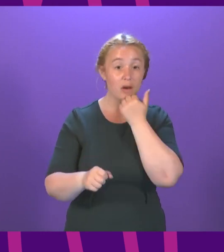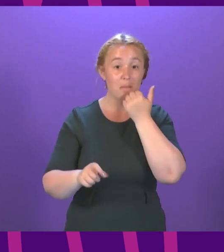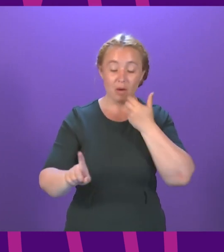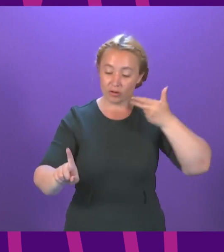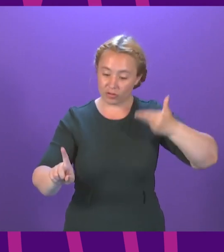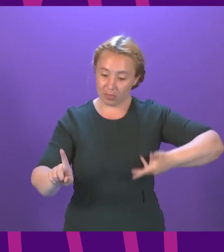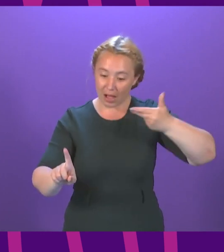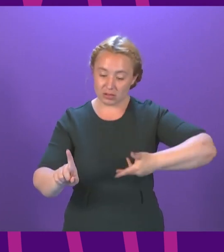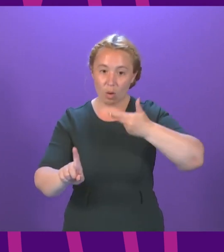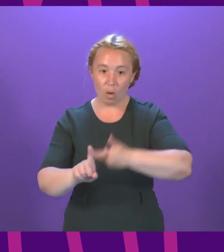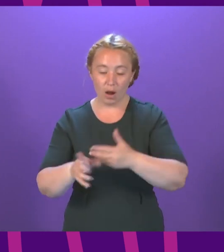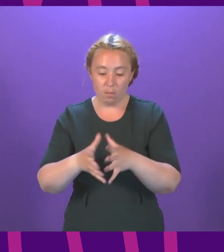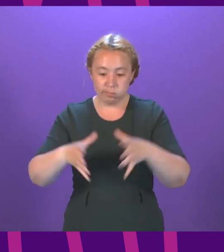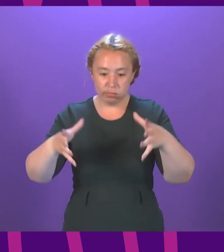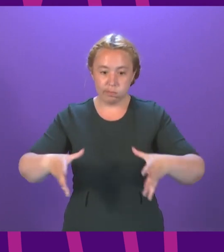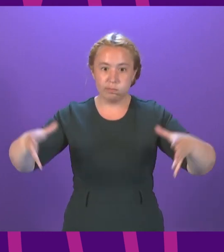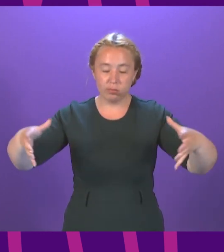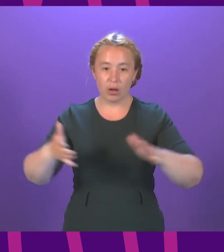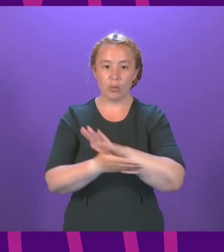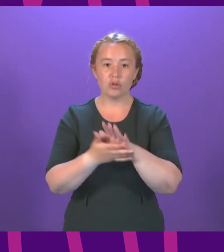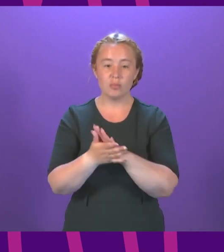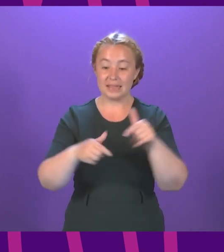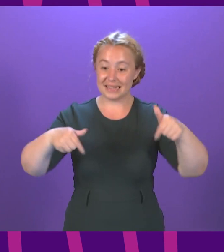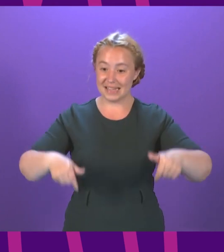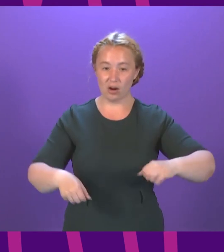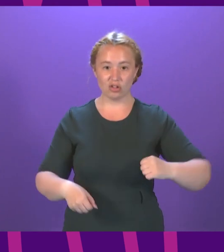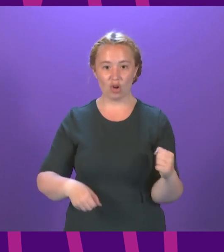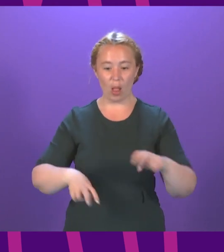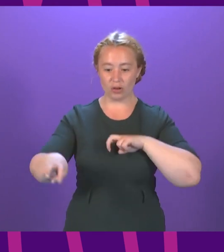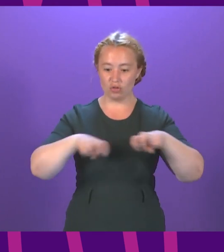while our domestic tourism industry would love to see the benefit of more people taking their